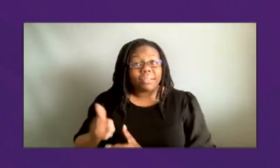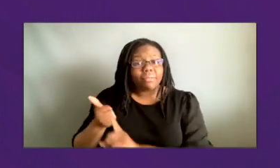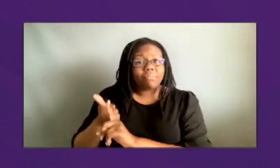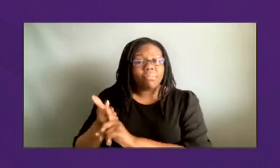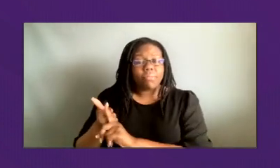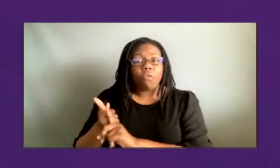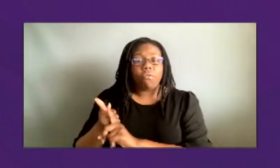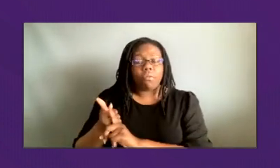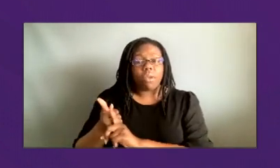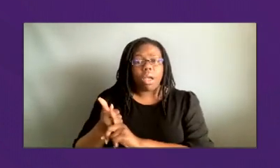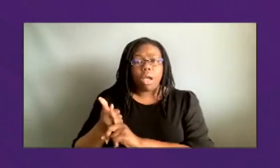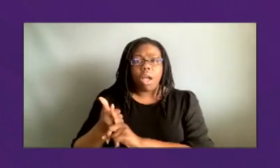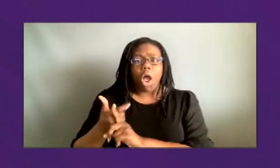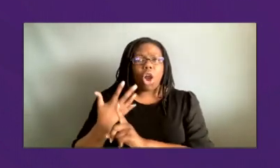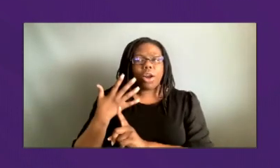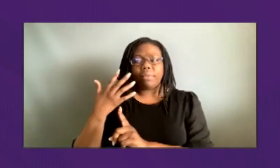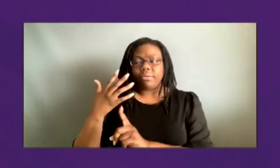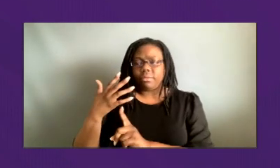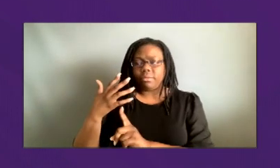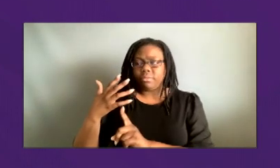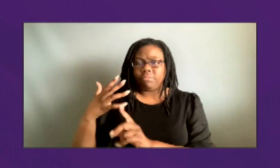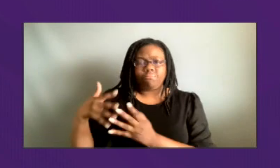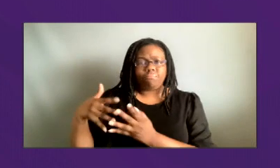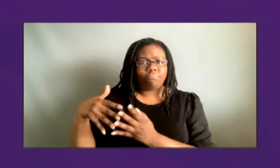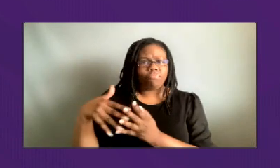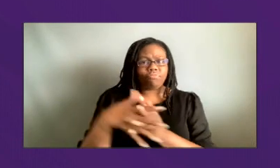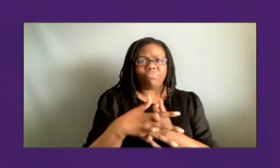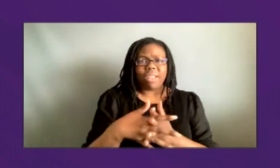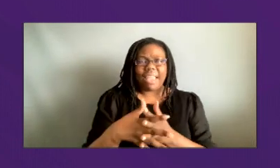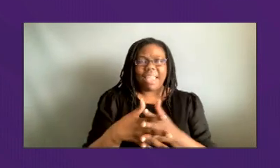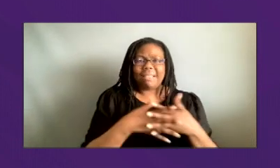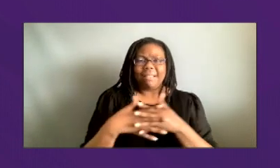the United States. (VIDEO STOPS) SHANNON WAGNER: